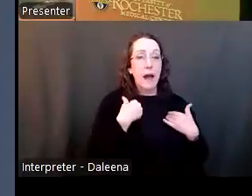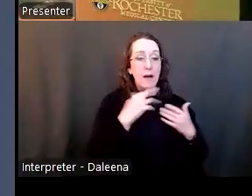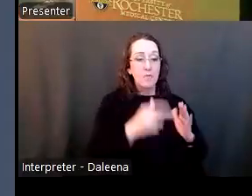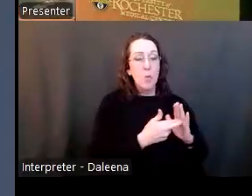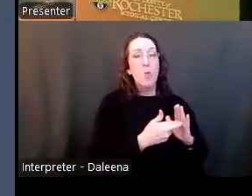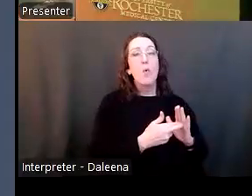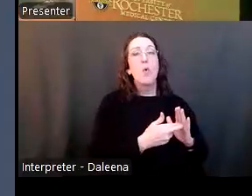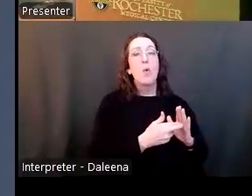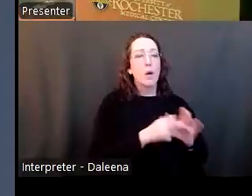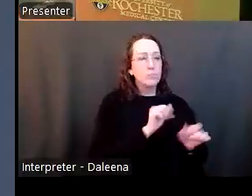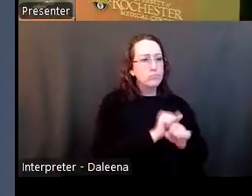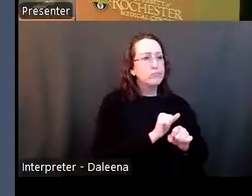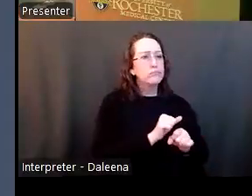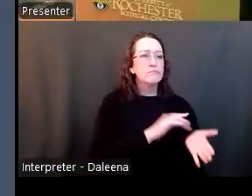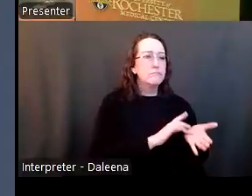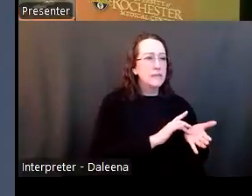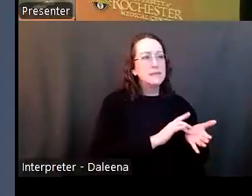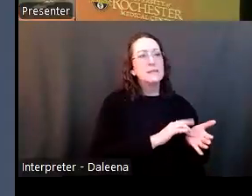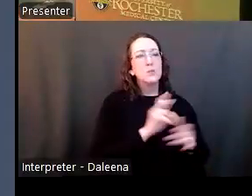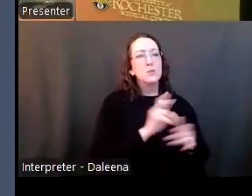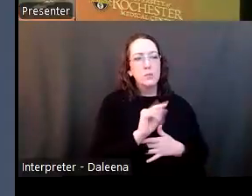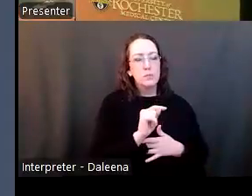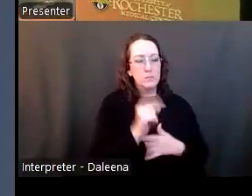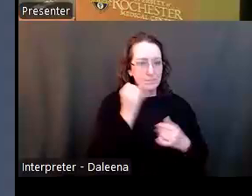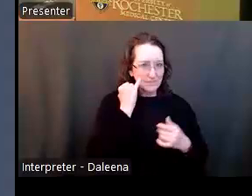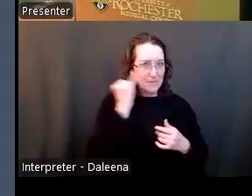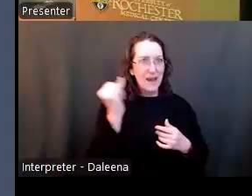working on a medicine unit you can probably imagine there are a lot of things that the